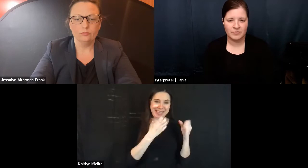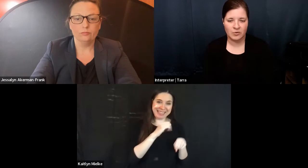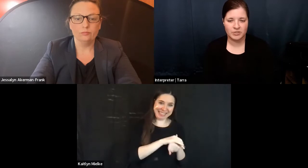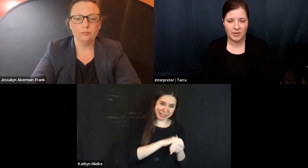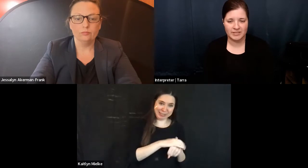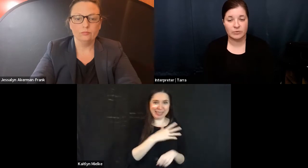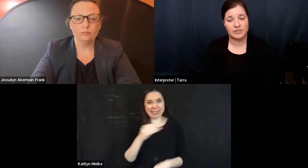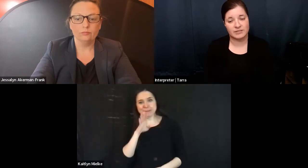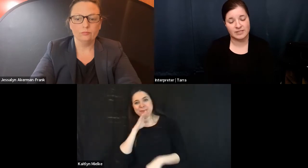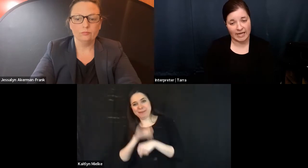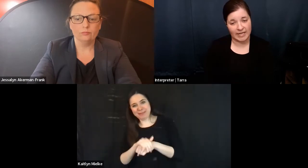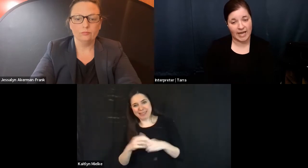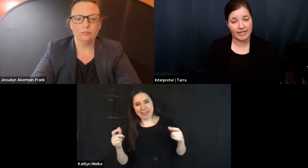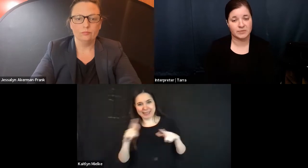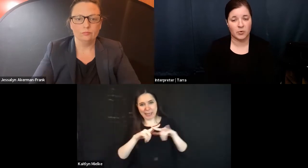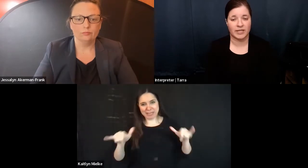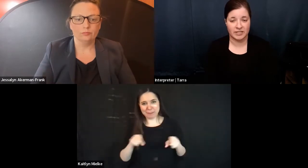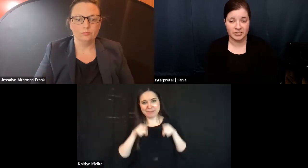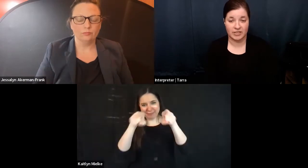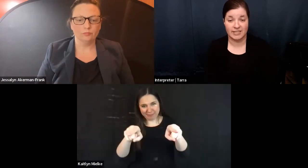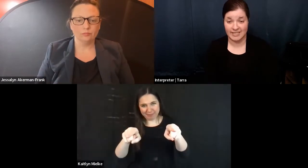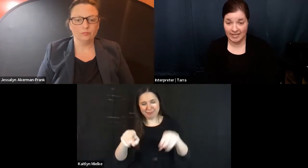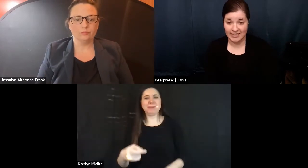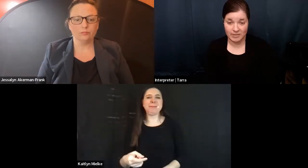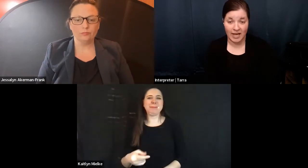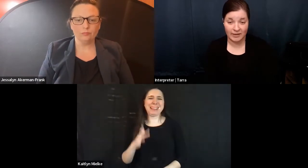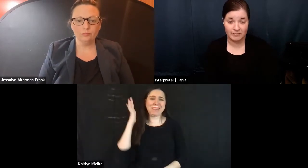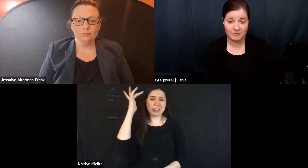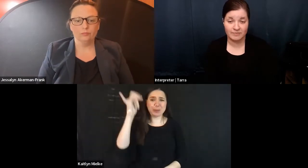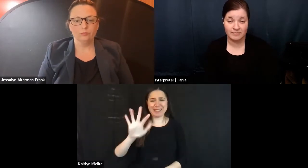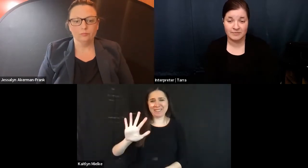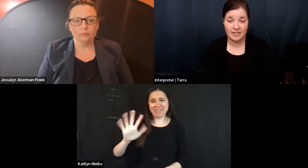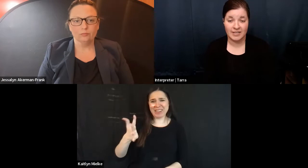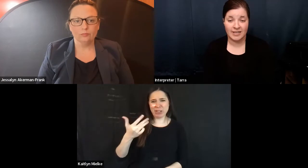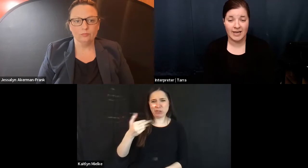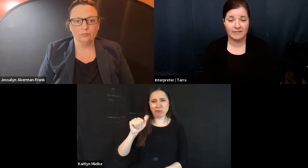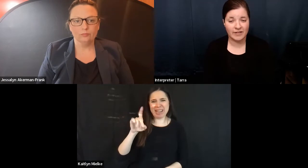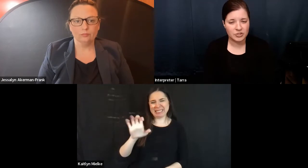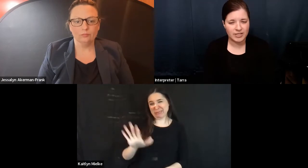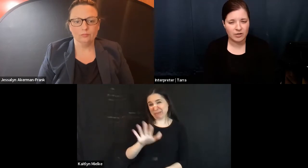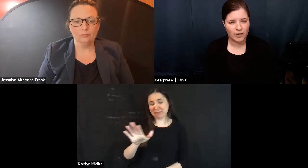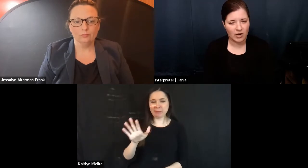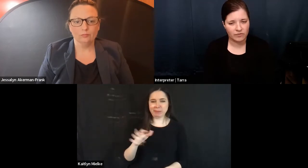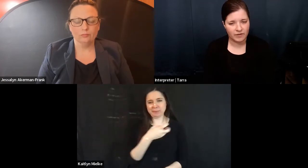I started learning sign language back then it was called total communication.